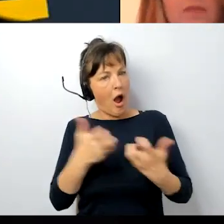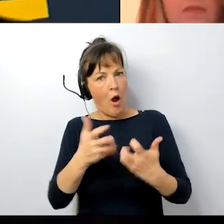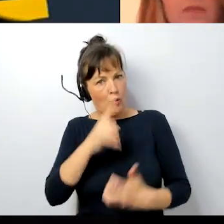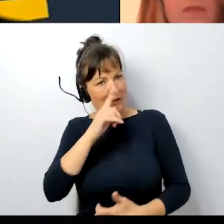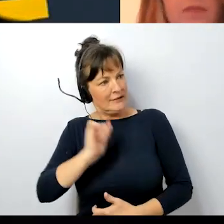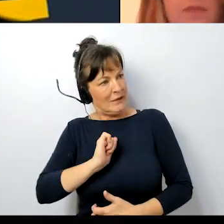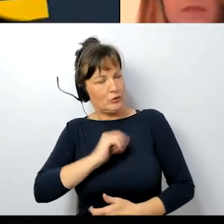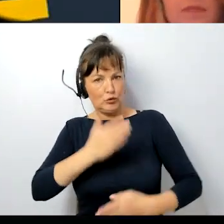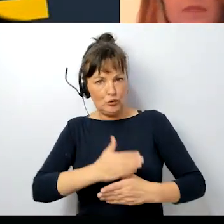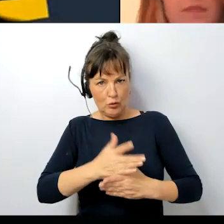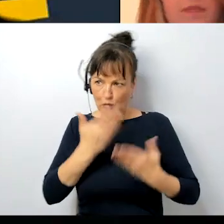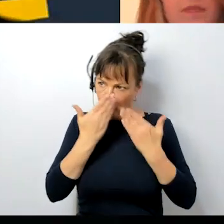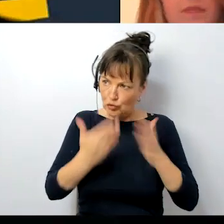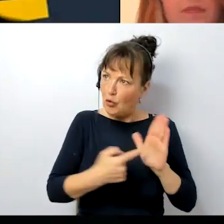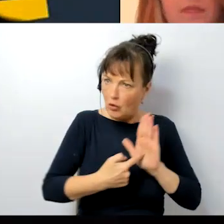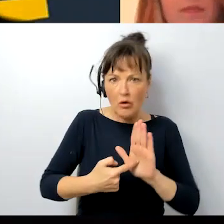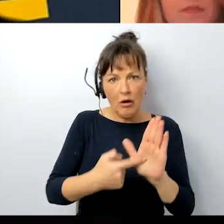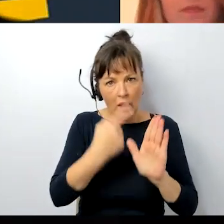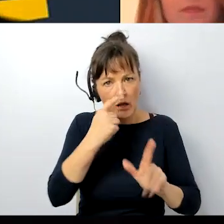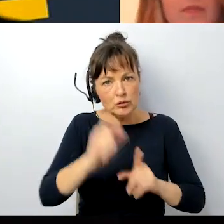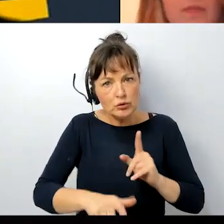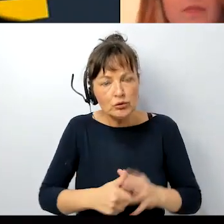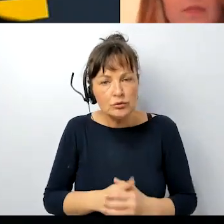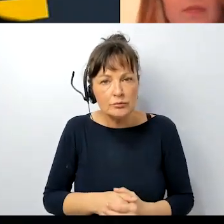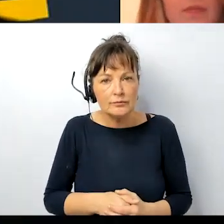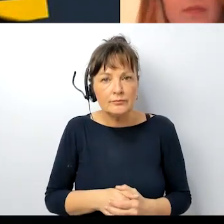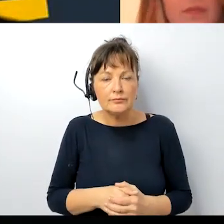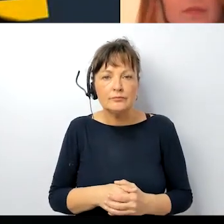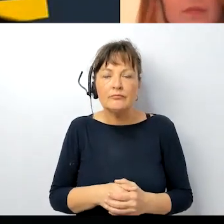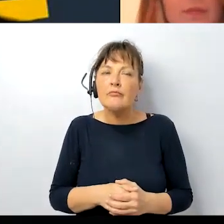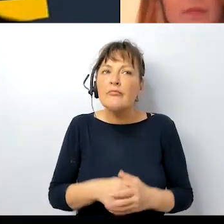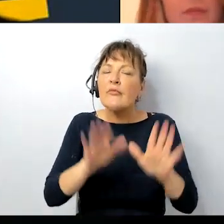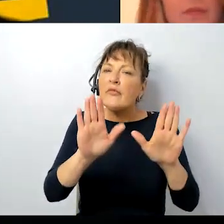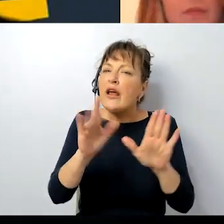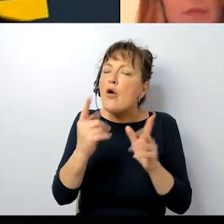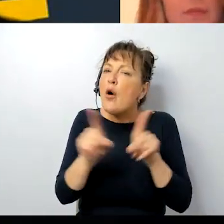the behaviors so the way in which we would expect you to to work